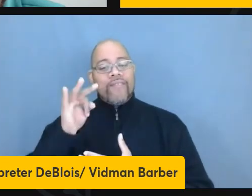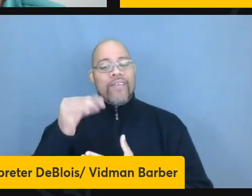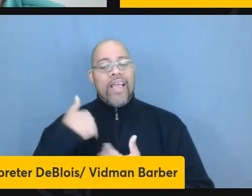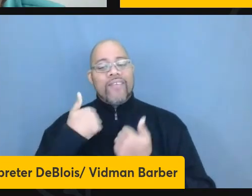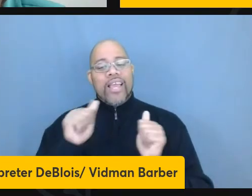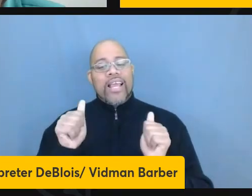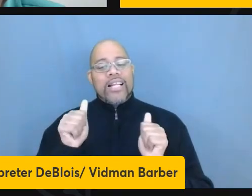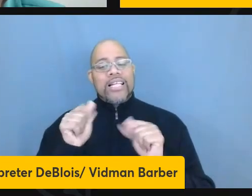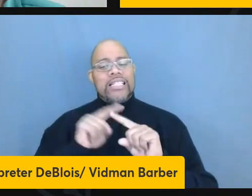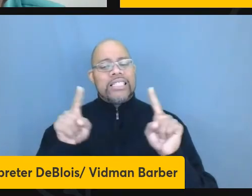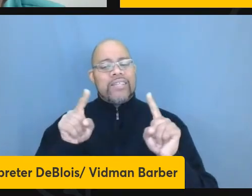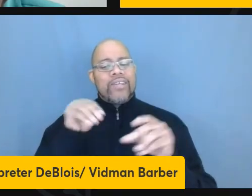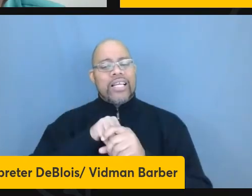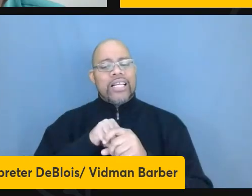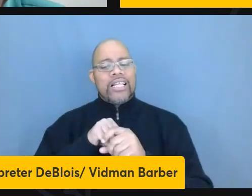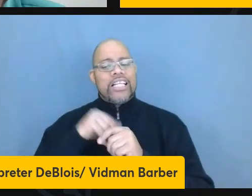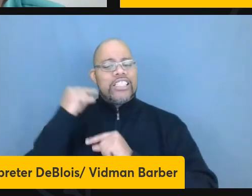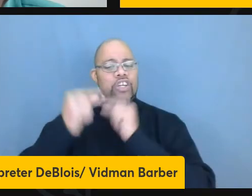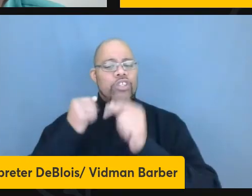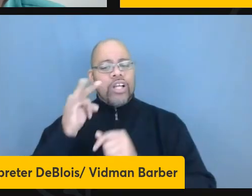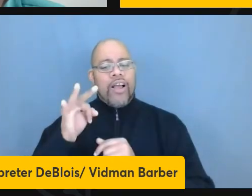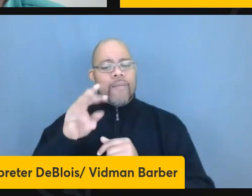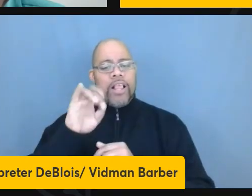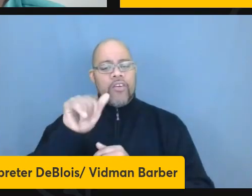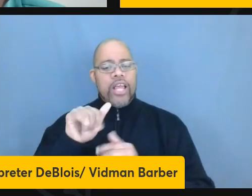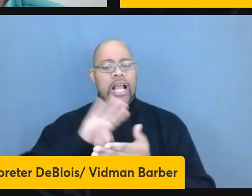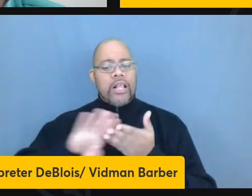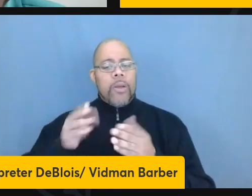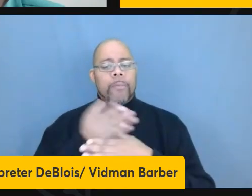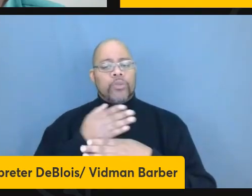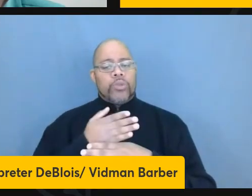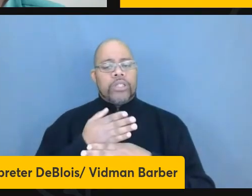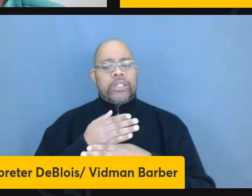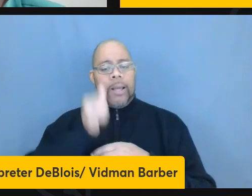difference in the generation of malaria clearance between males and females.